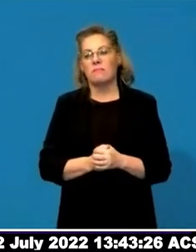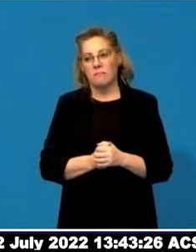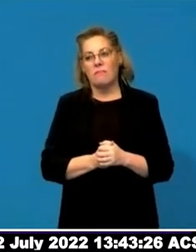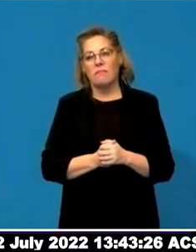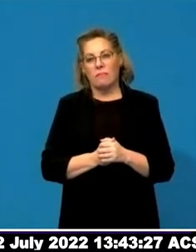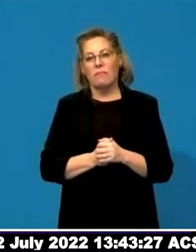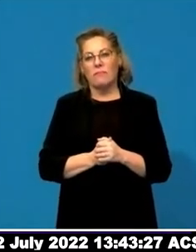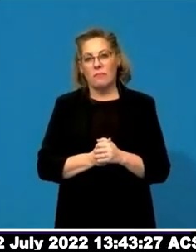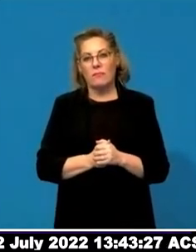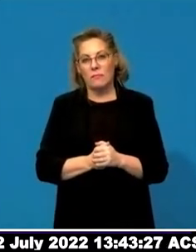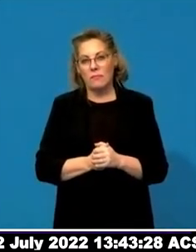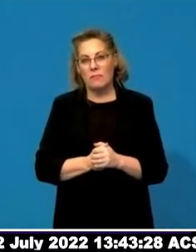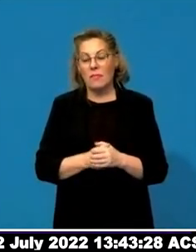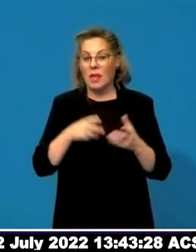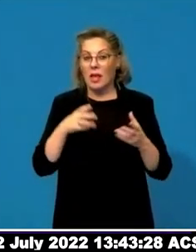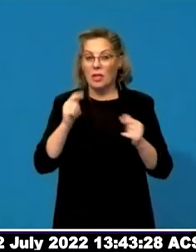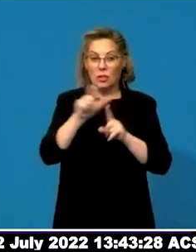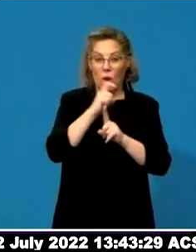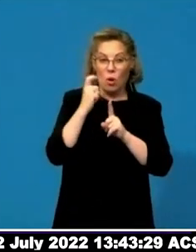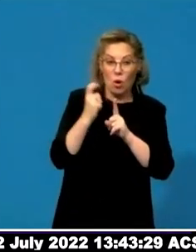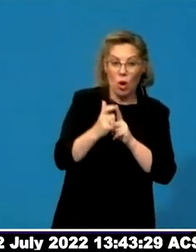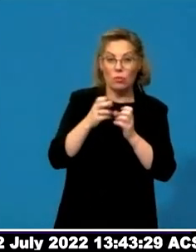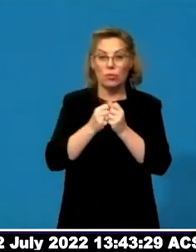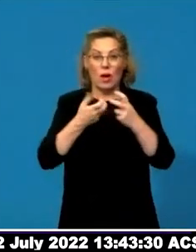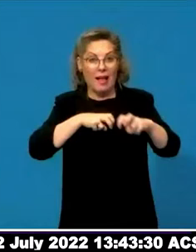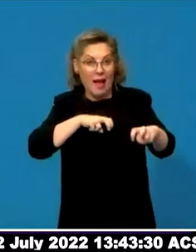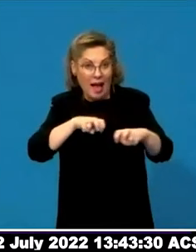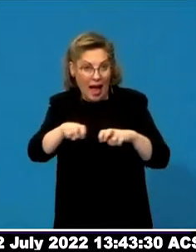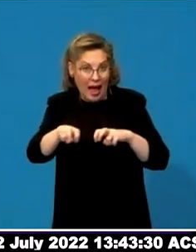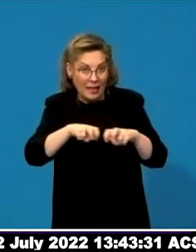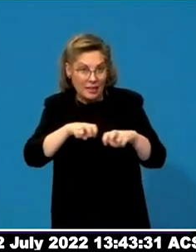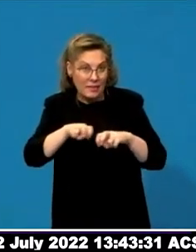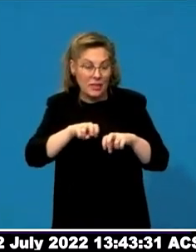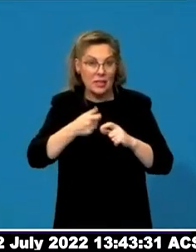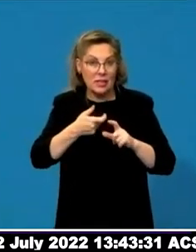and supports to stay on country are finding their way into plans?